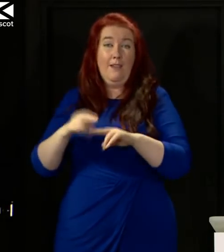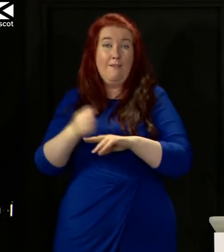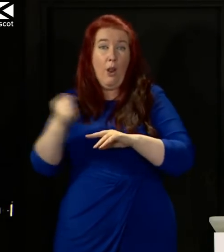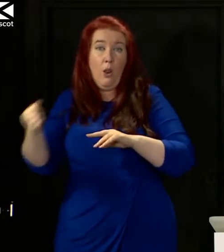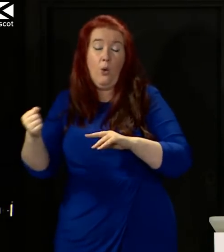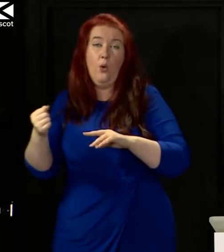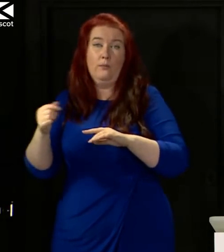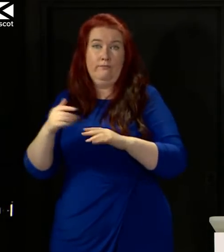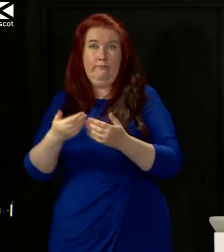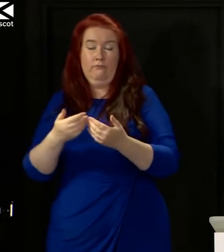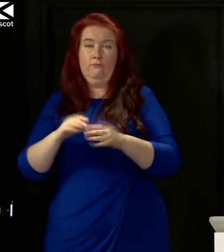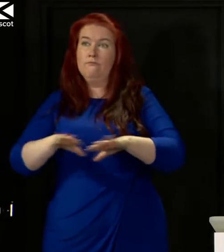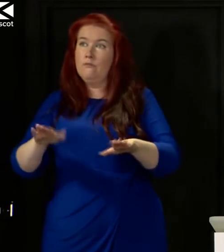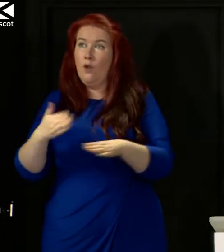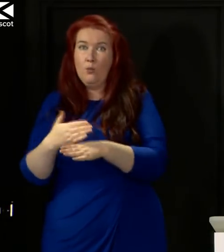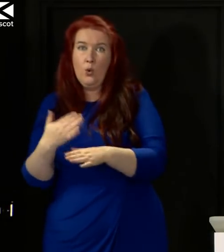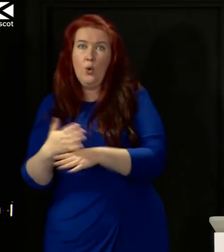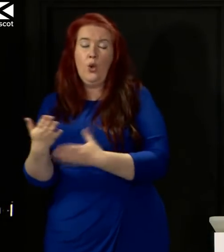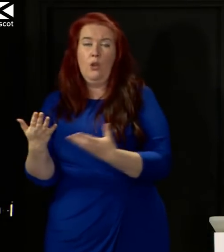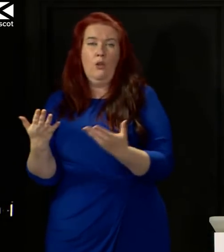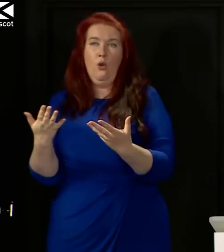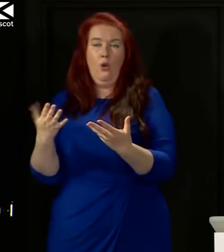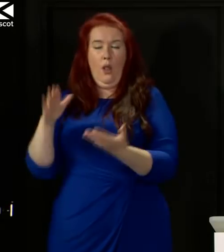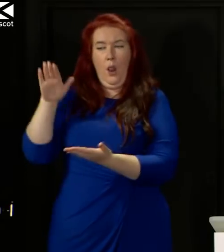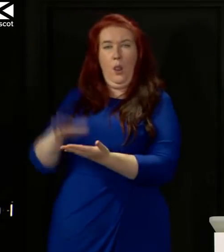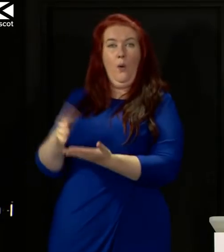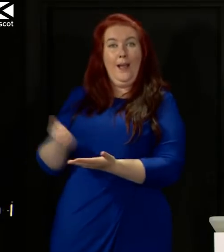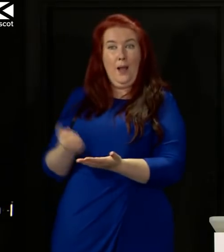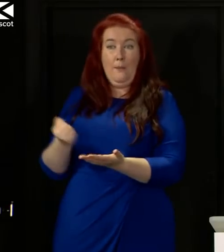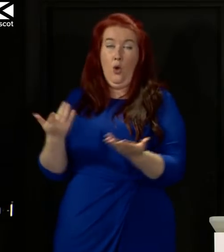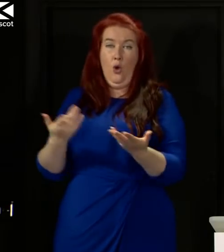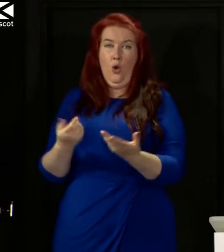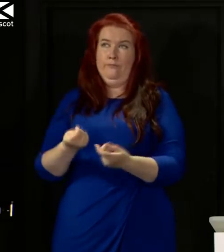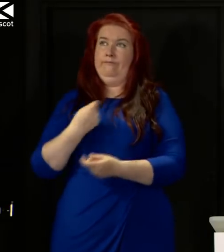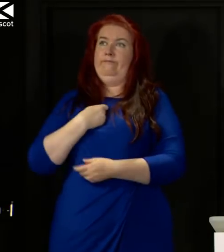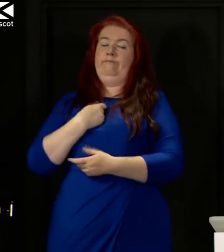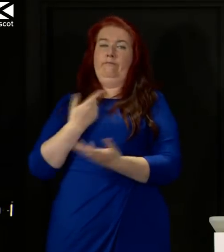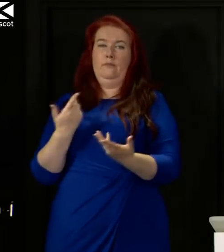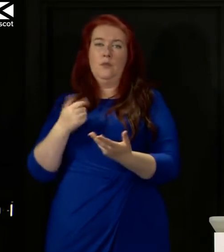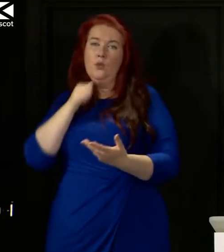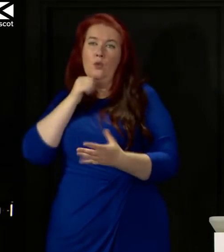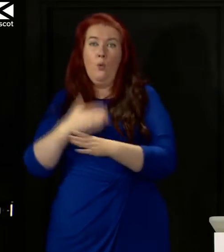on a relatively low income, or who have been made unemployed - it does makes sense to develop